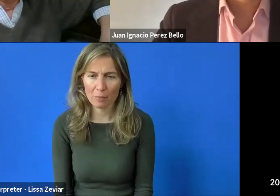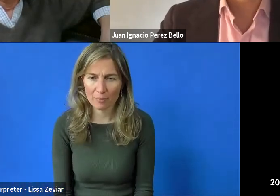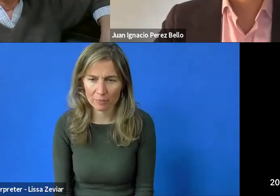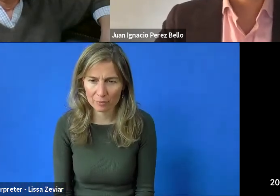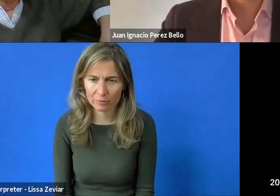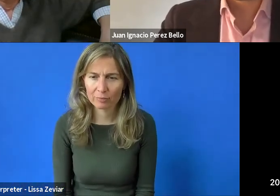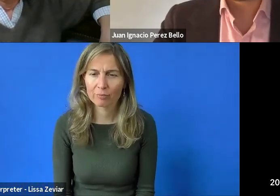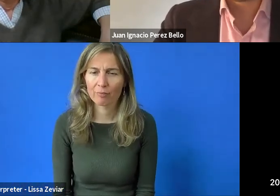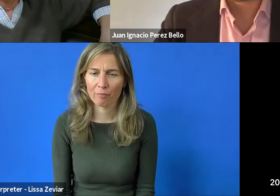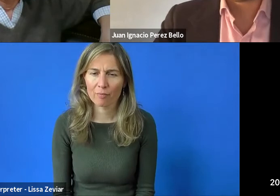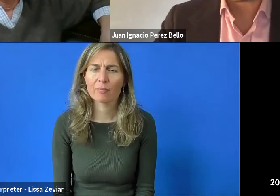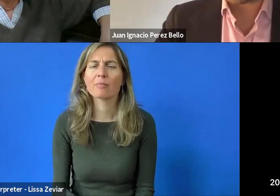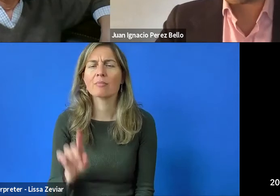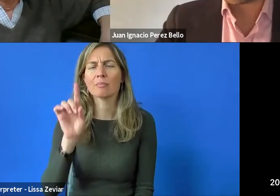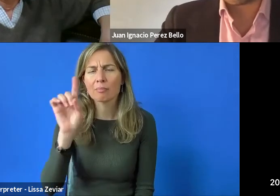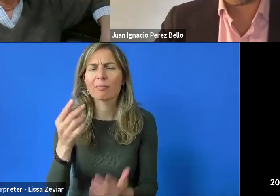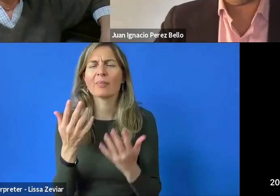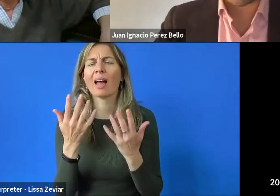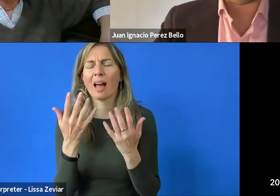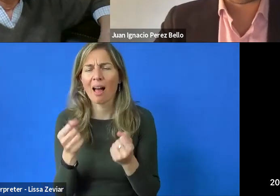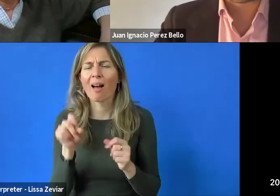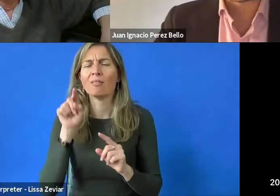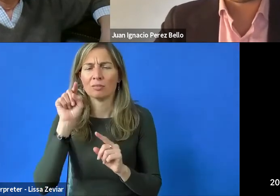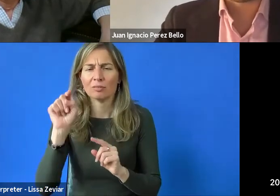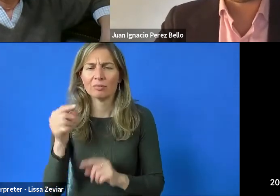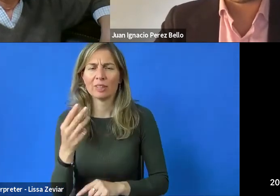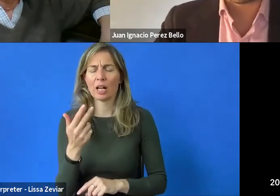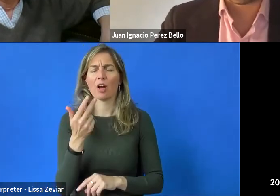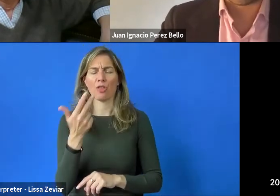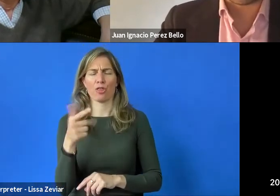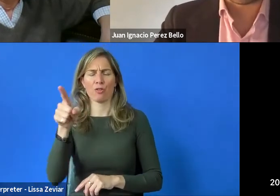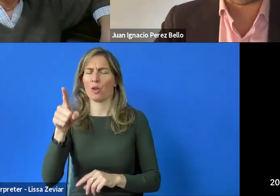Those decisions in individual cases have been related